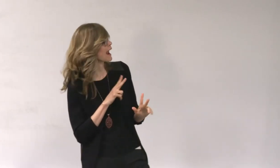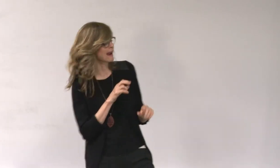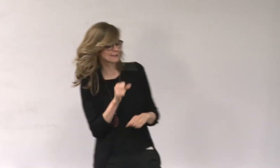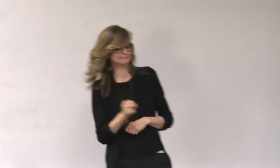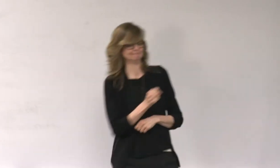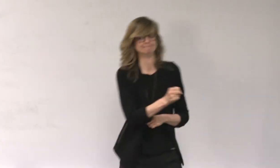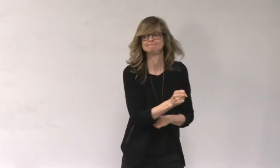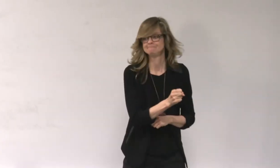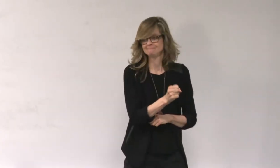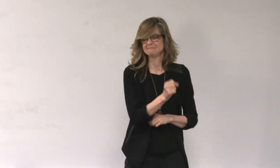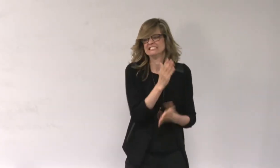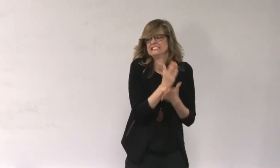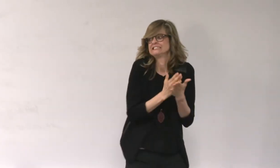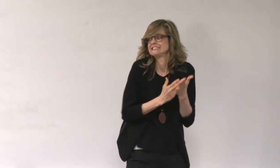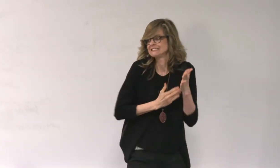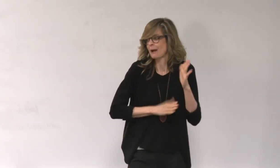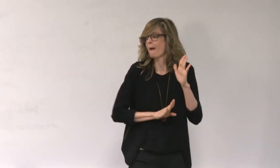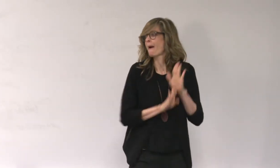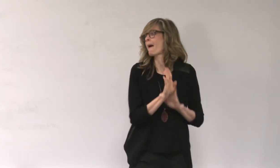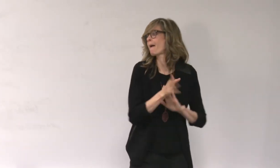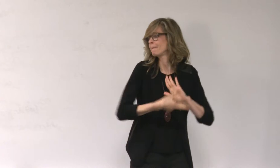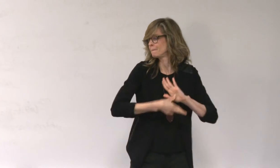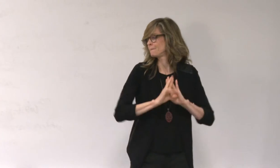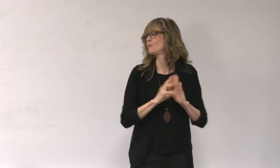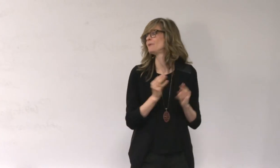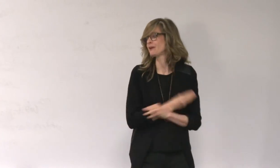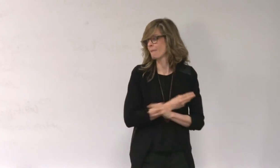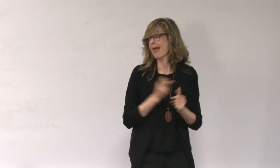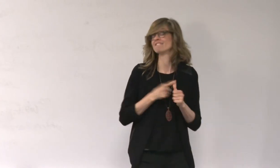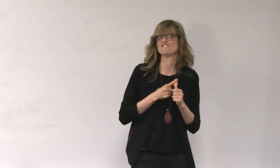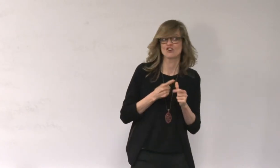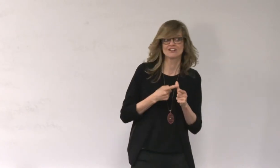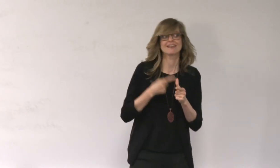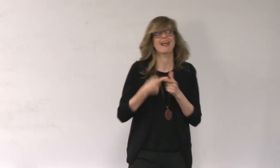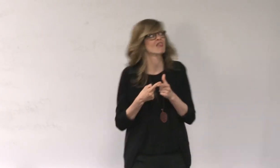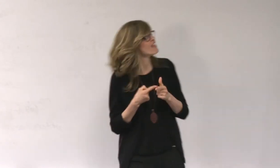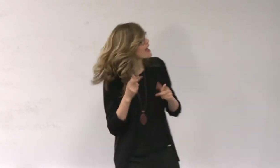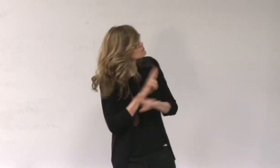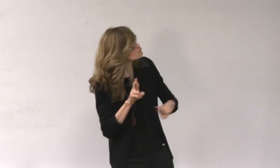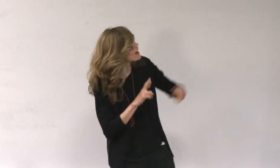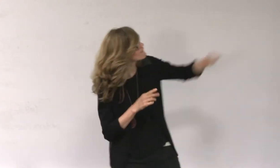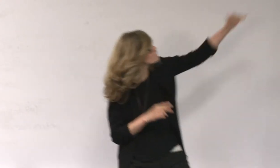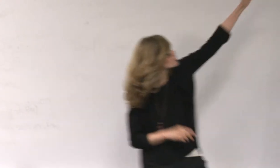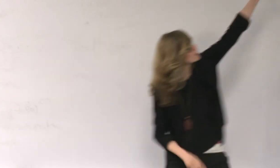SO, THEY PLACED ME IN REMEDIAL MATH TO REVIEW SOME CONCEPTS AND PREPARE MYSELF